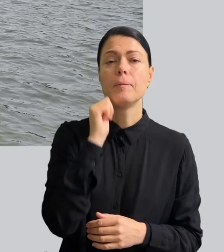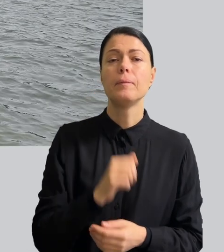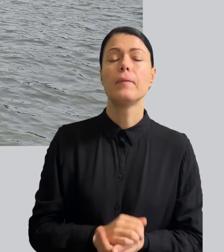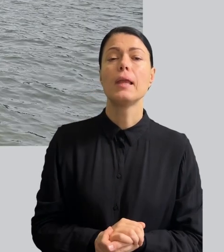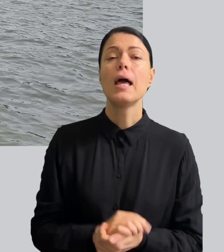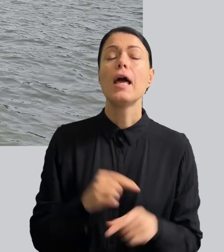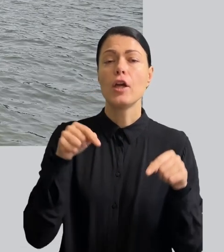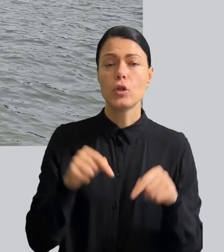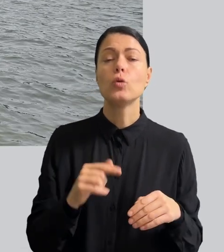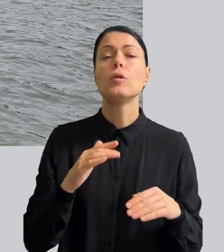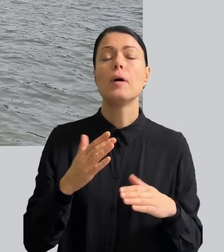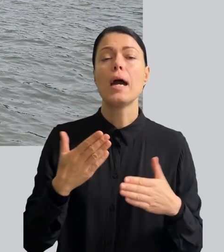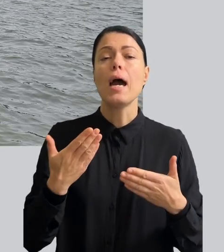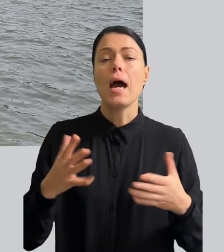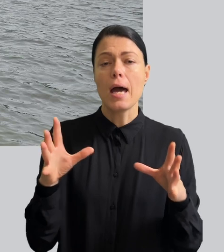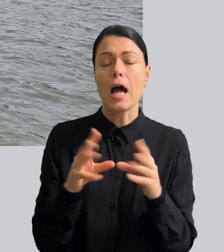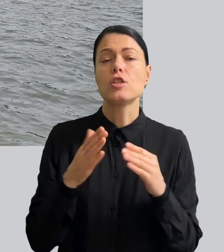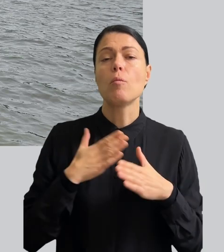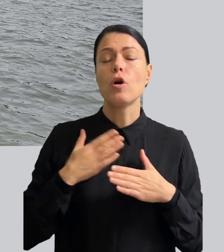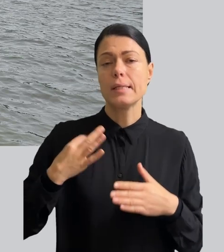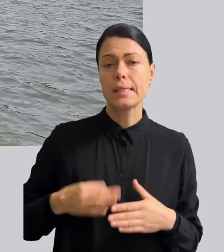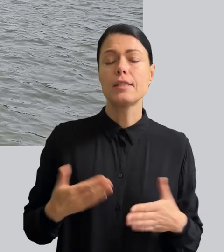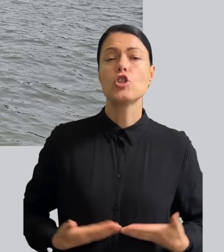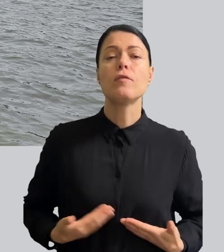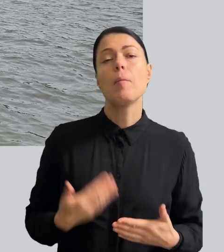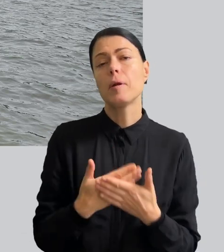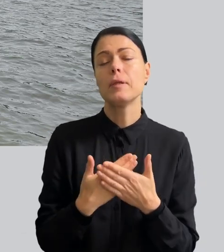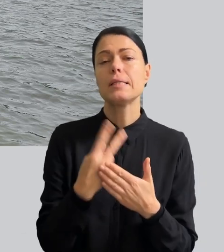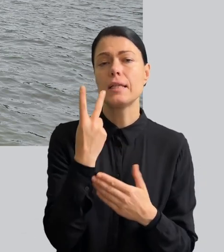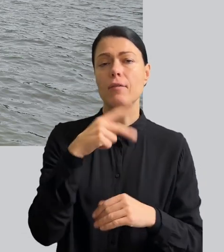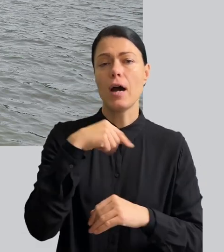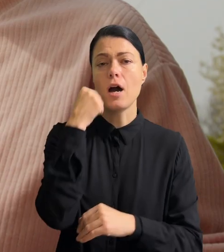I have been living here for almost two years with my son.